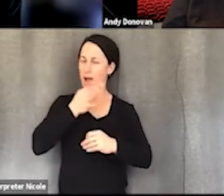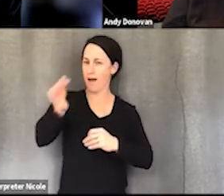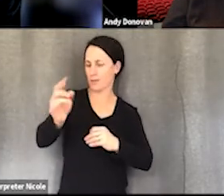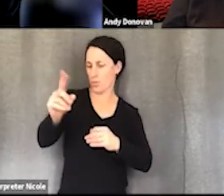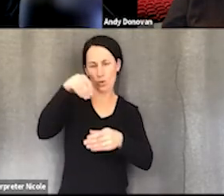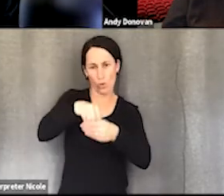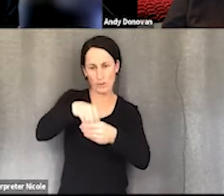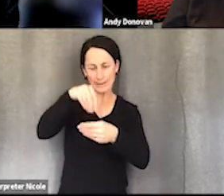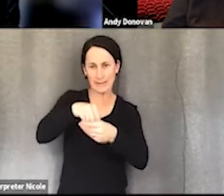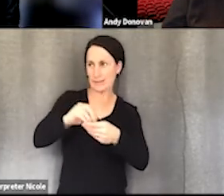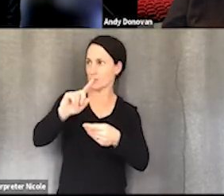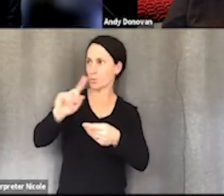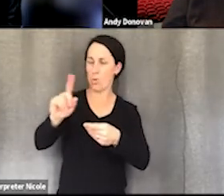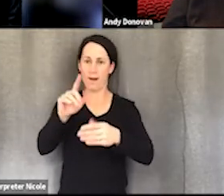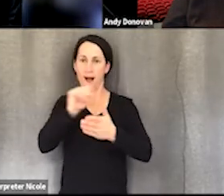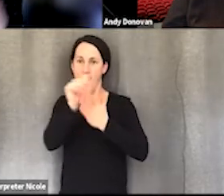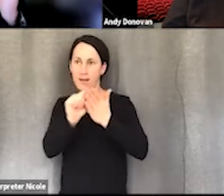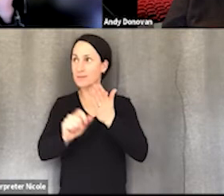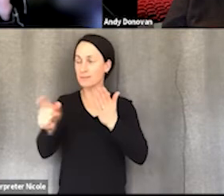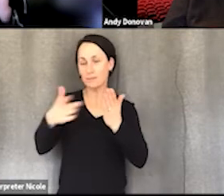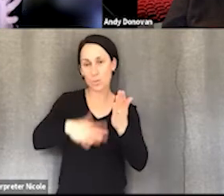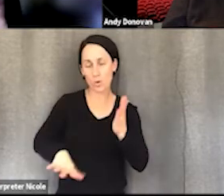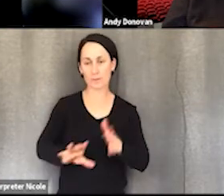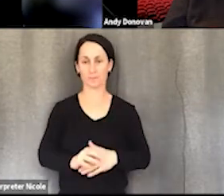which we did do as well at the beginning of the pandemic in May 2020.